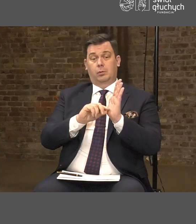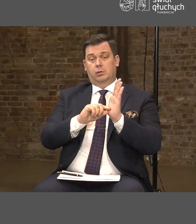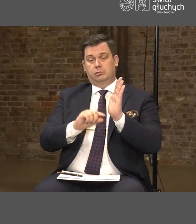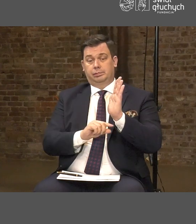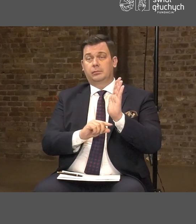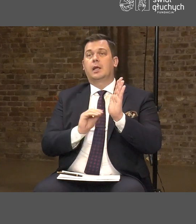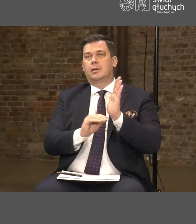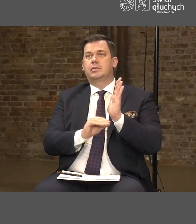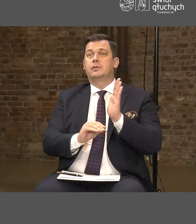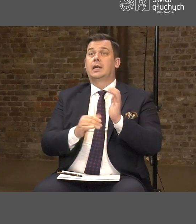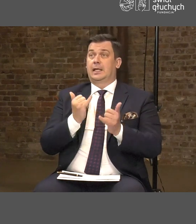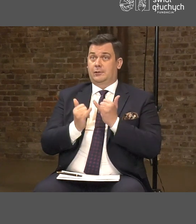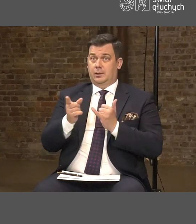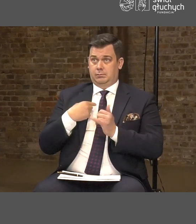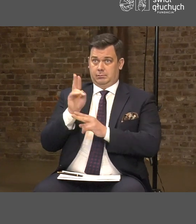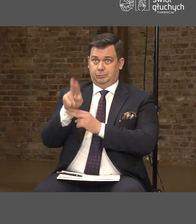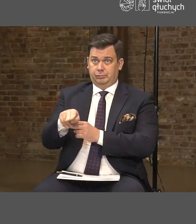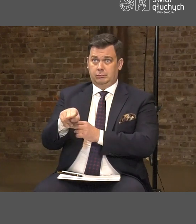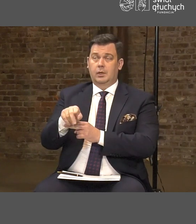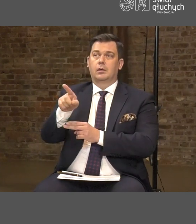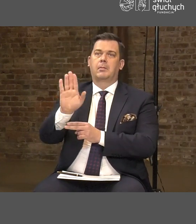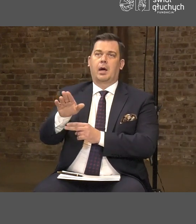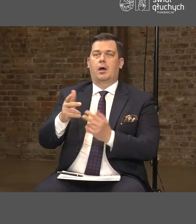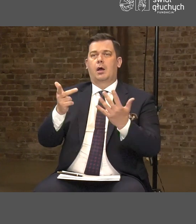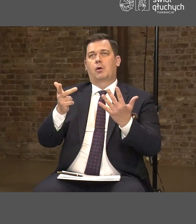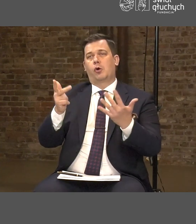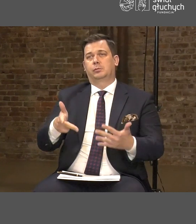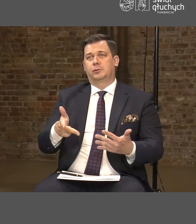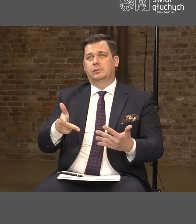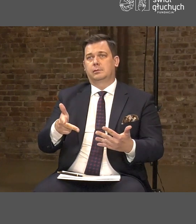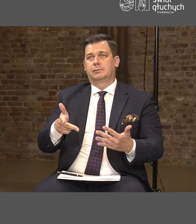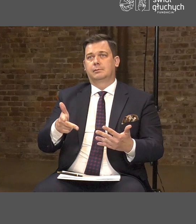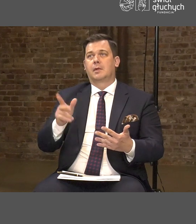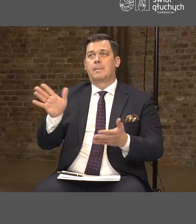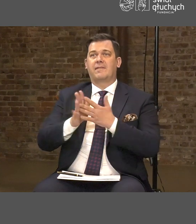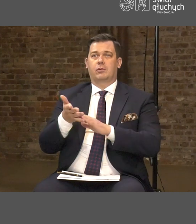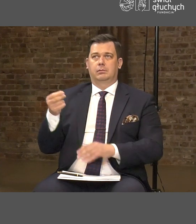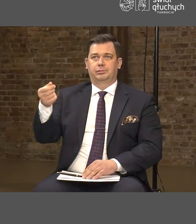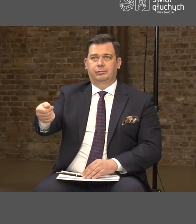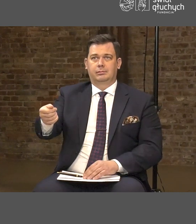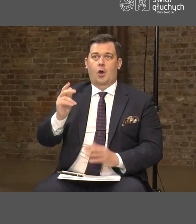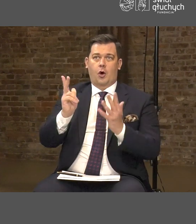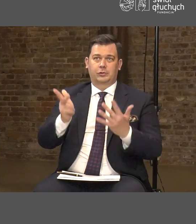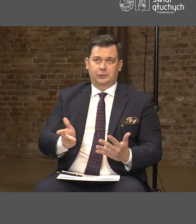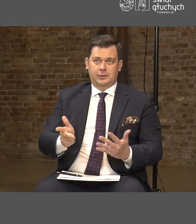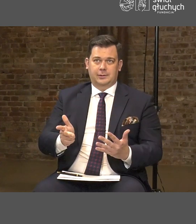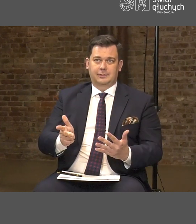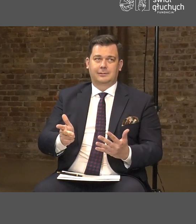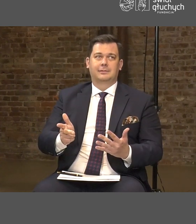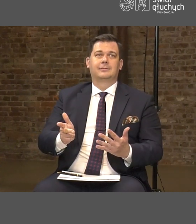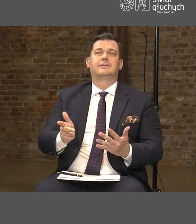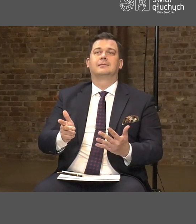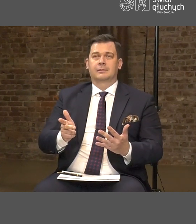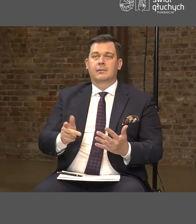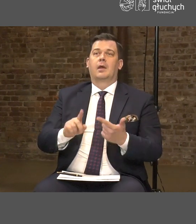"If you employ me, then you have an 8k PLN subsidy from PFRON (National Found for the Rehabilitation of the Disabled).